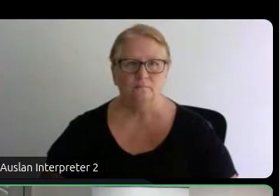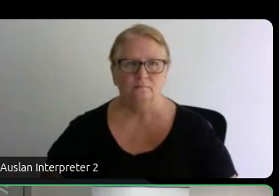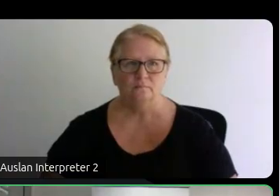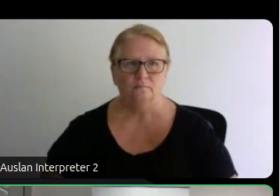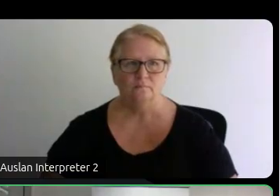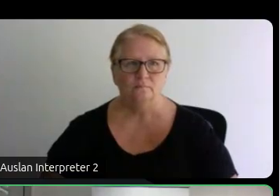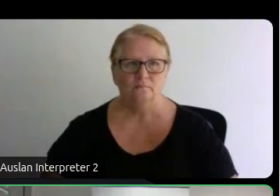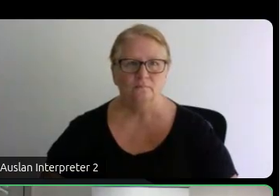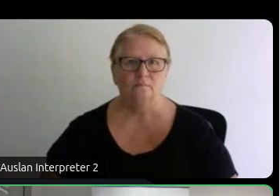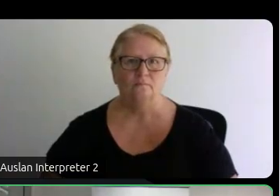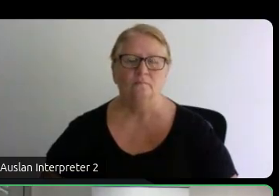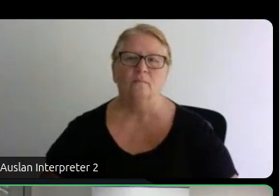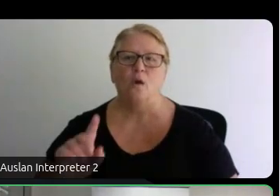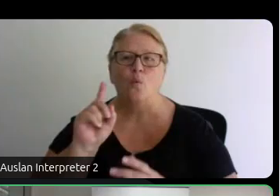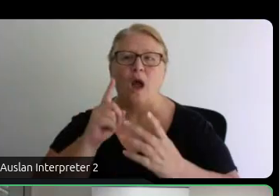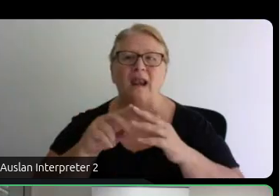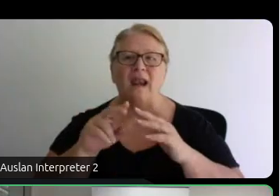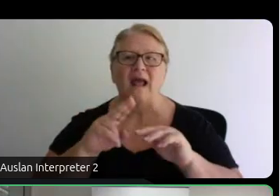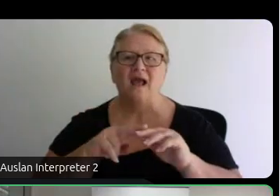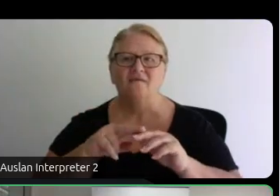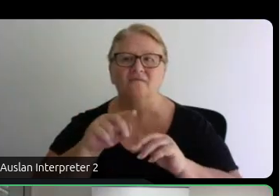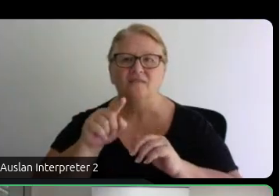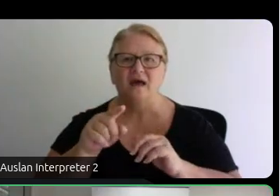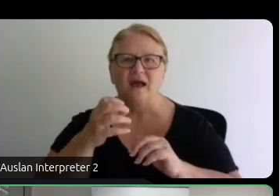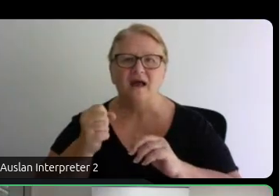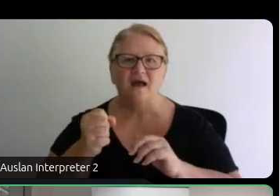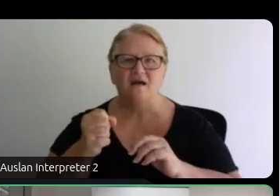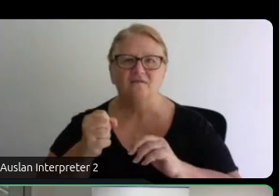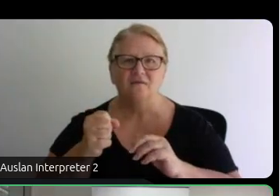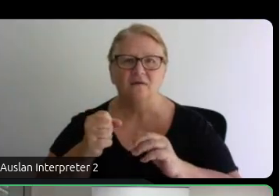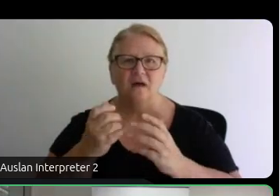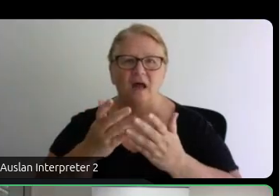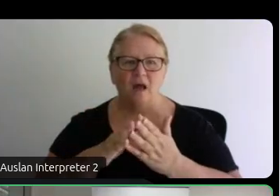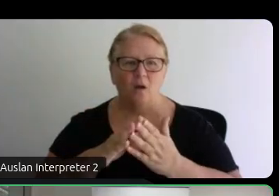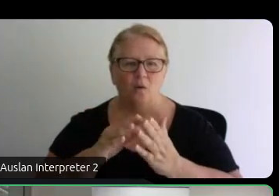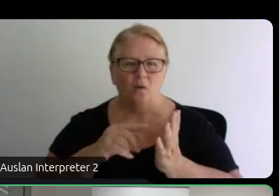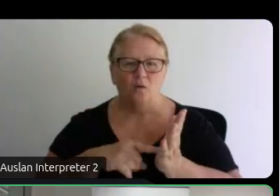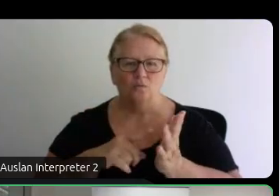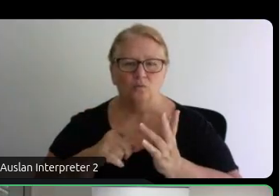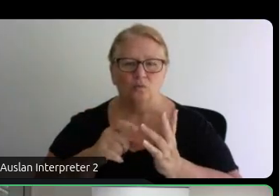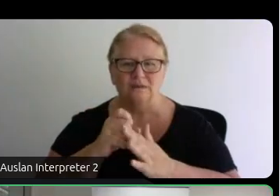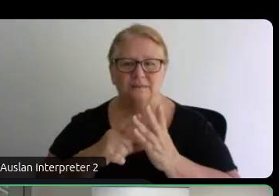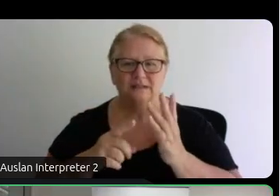what if there is a vacation care facility that specialize in disability specific care for young